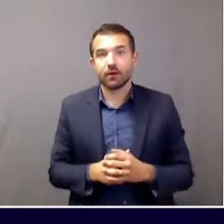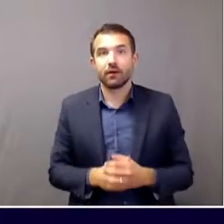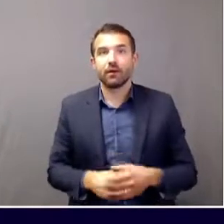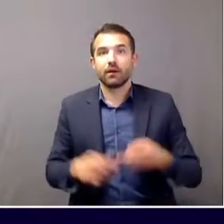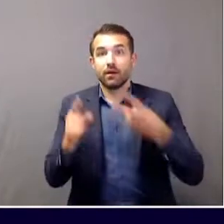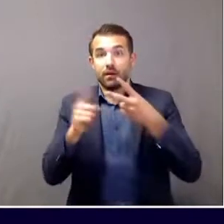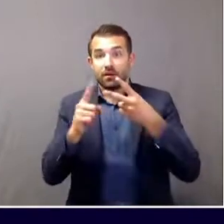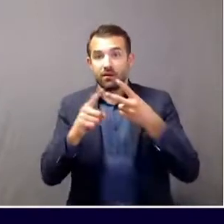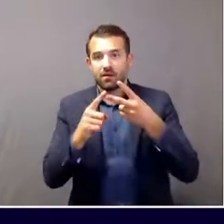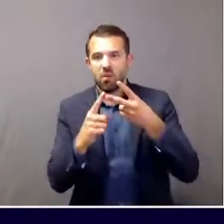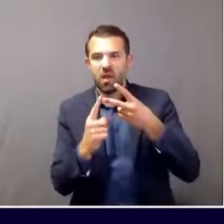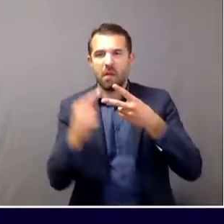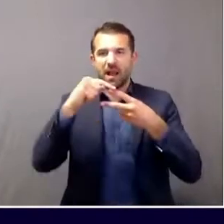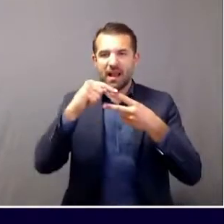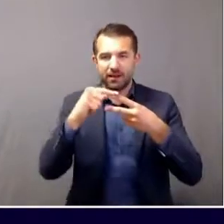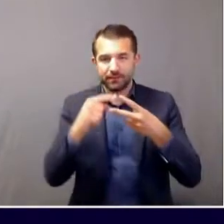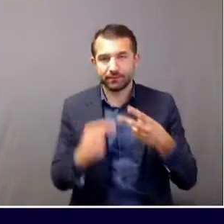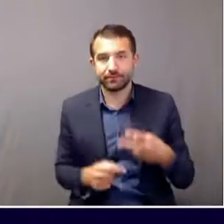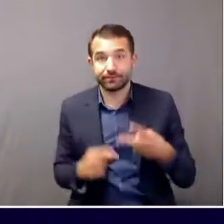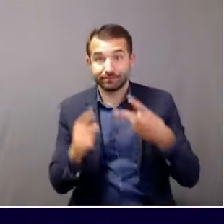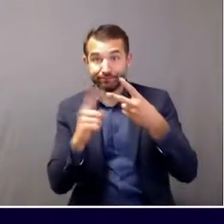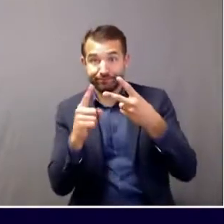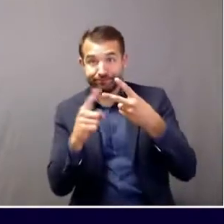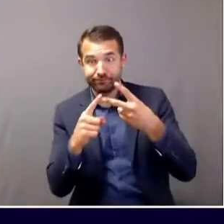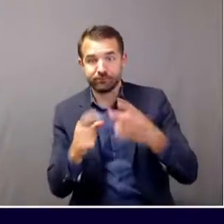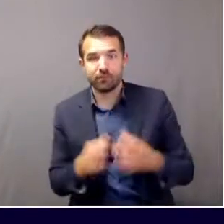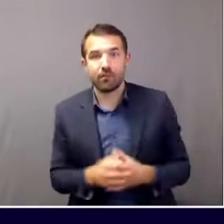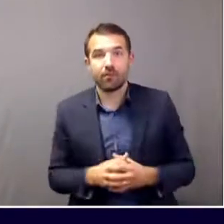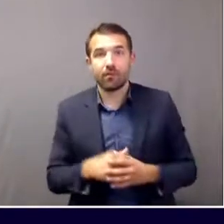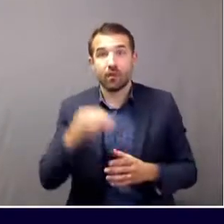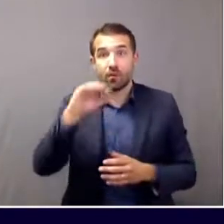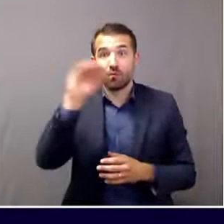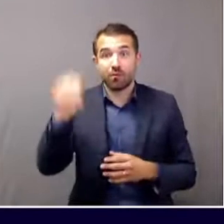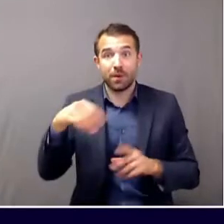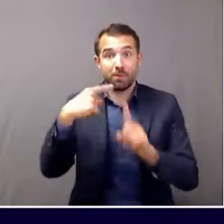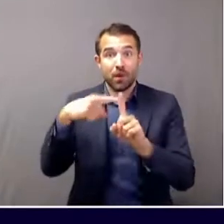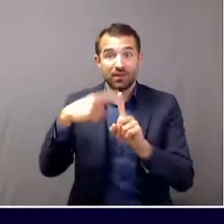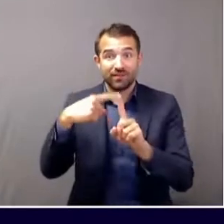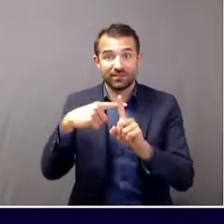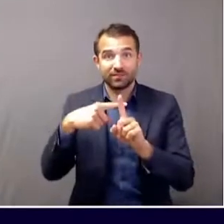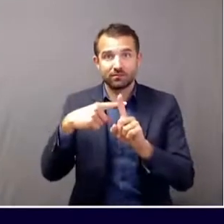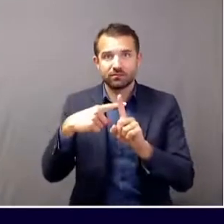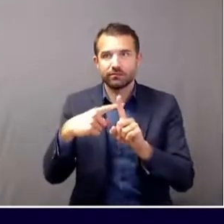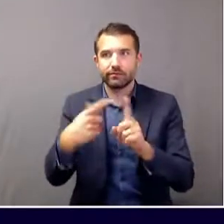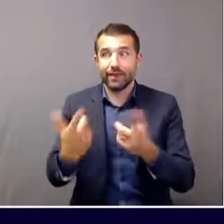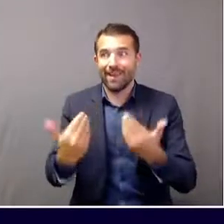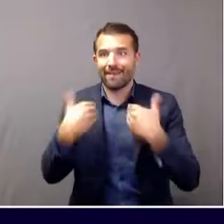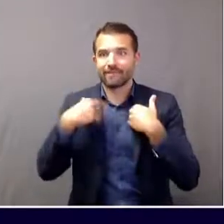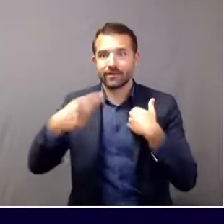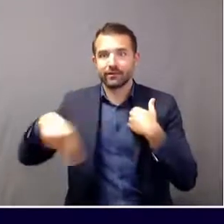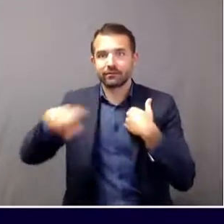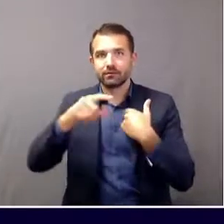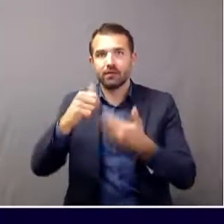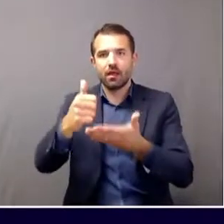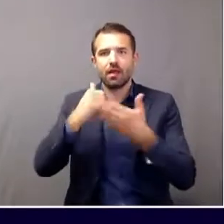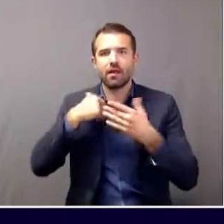pot of positivity rate tells us two things